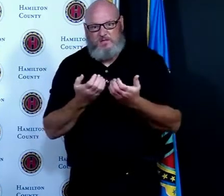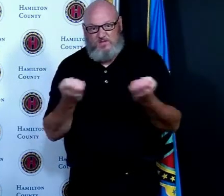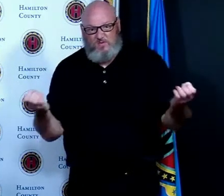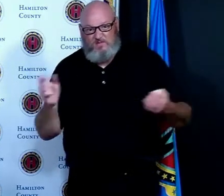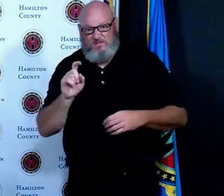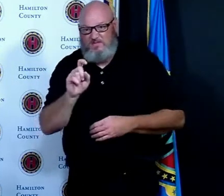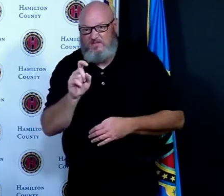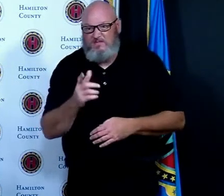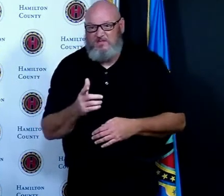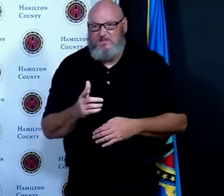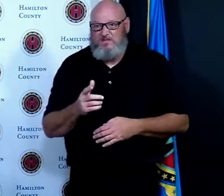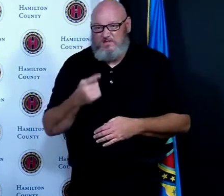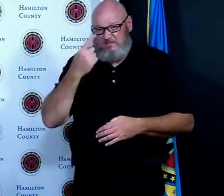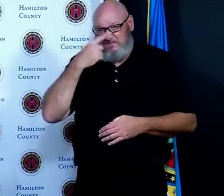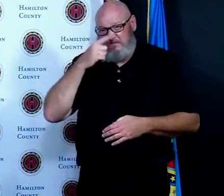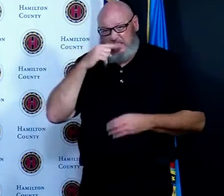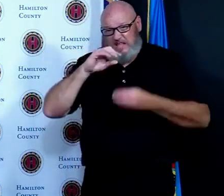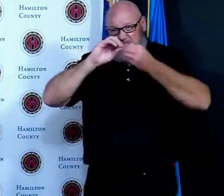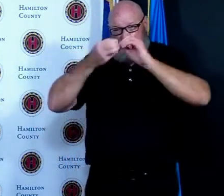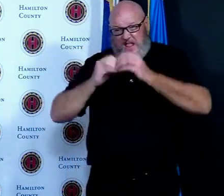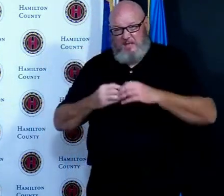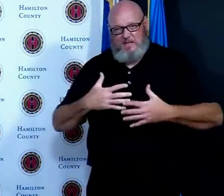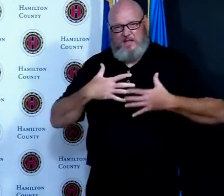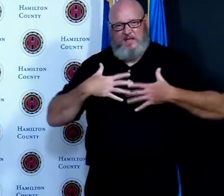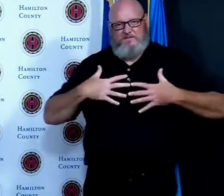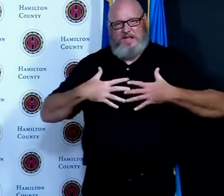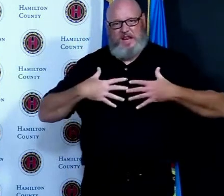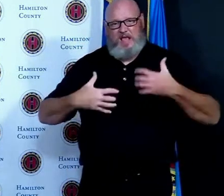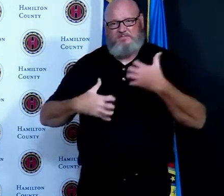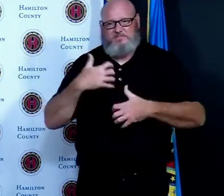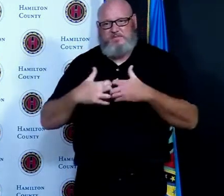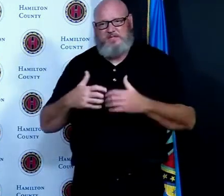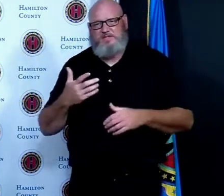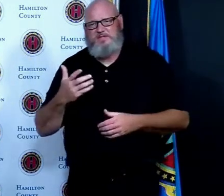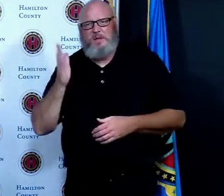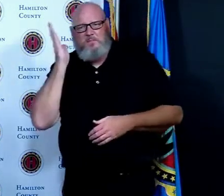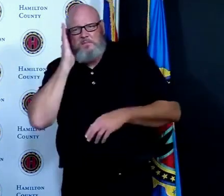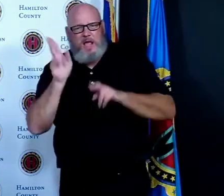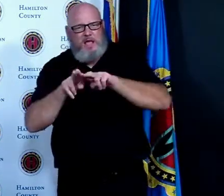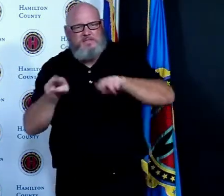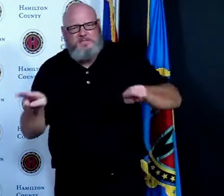we have right now as we're seeing the subject sure I don't have those numbers right in front of me